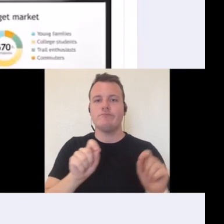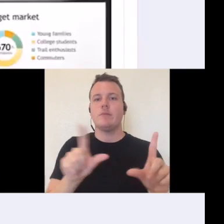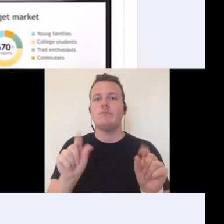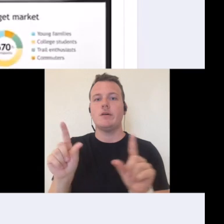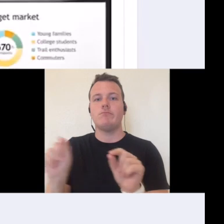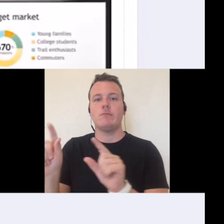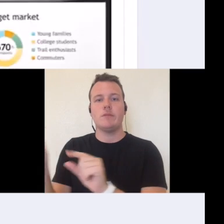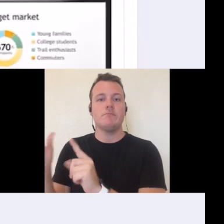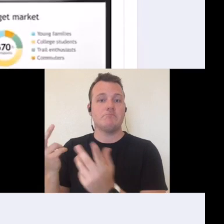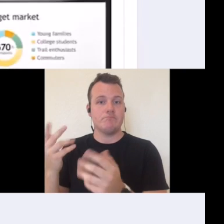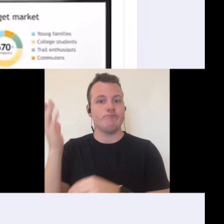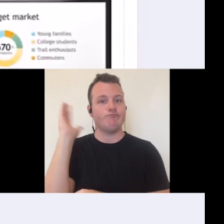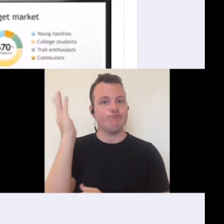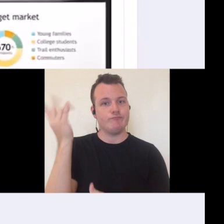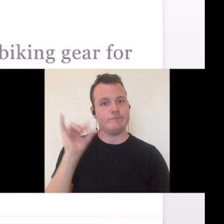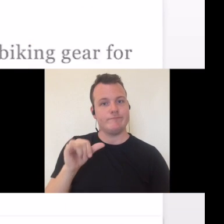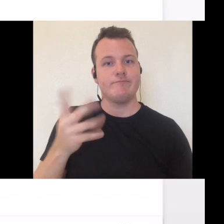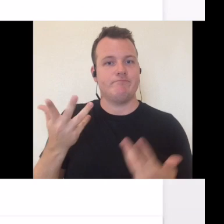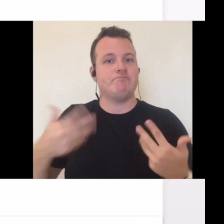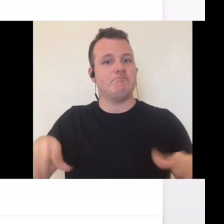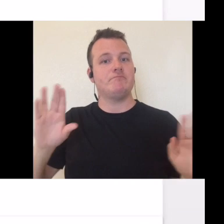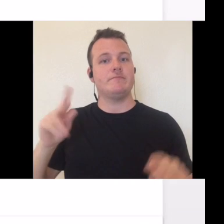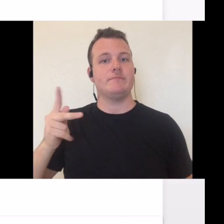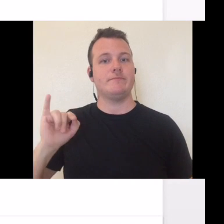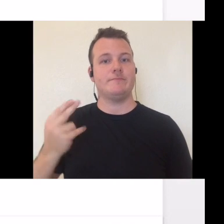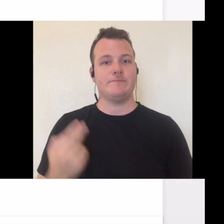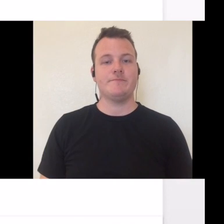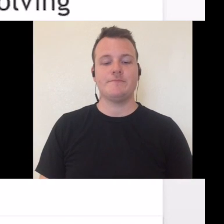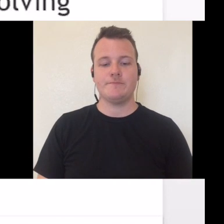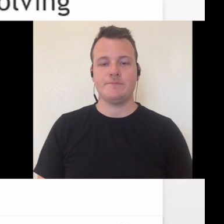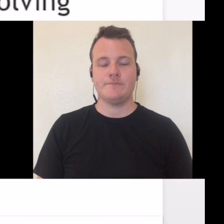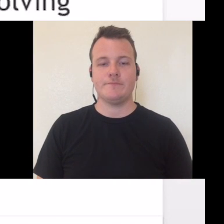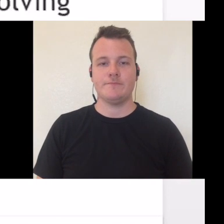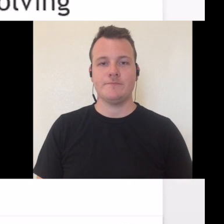that you can use for presentation. And with that you've completed your pitch,